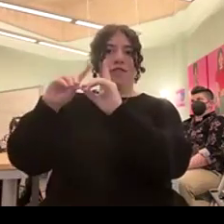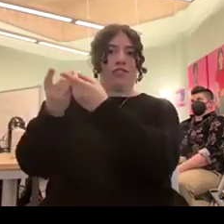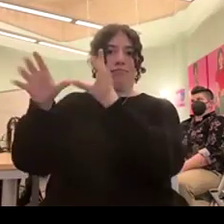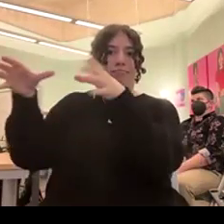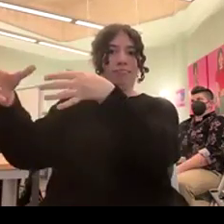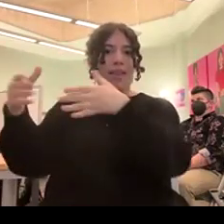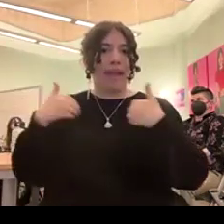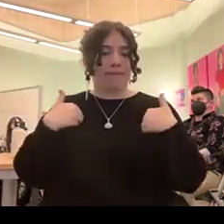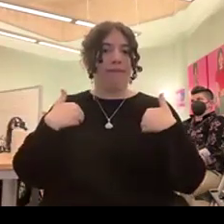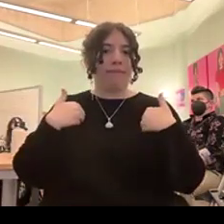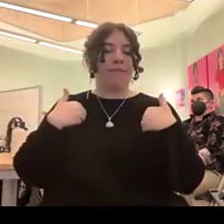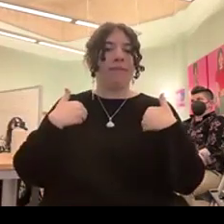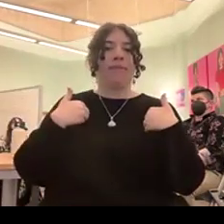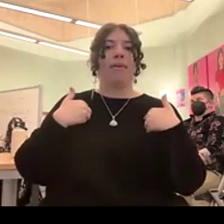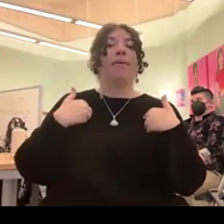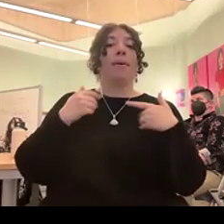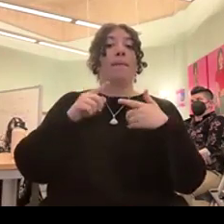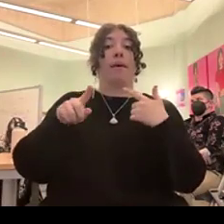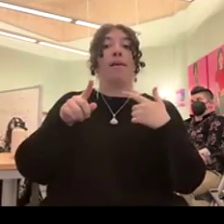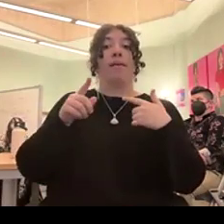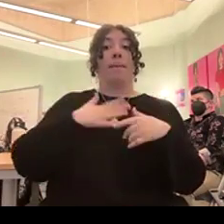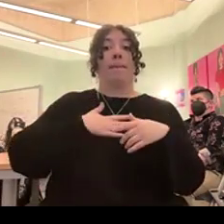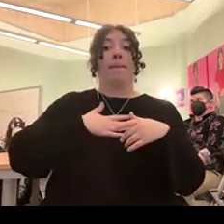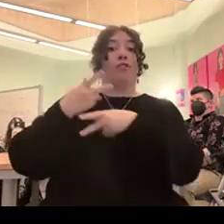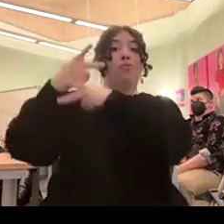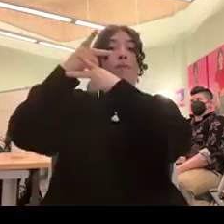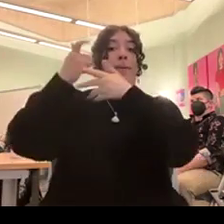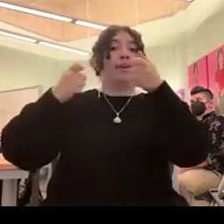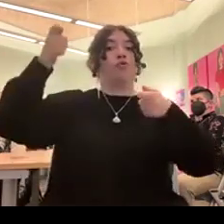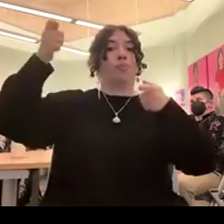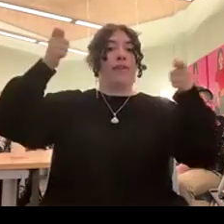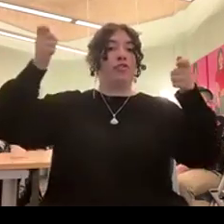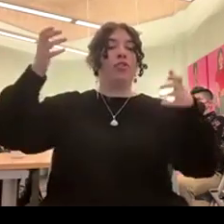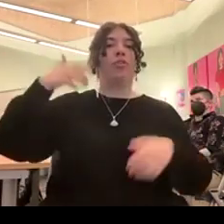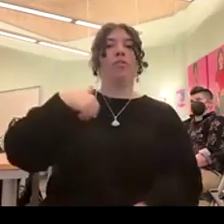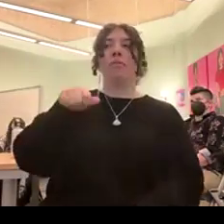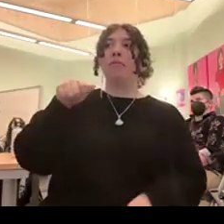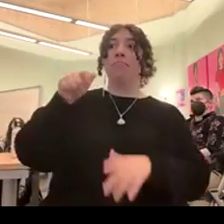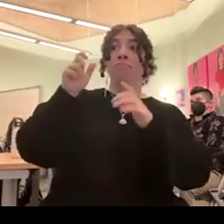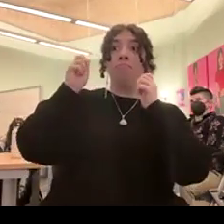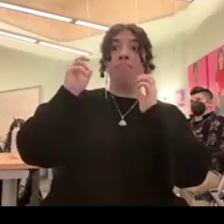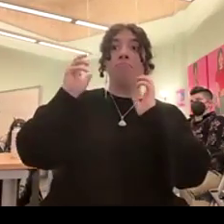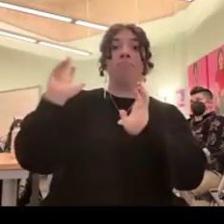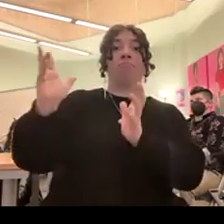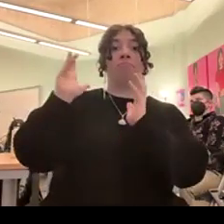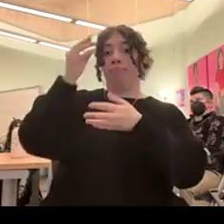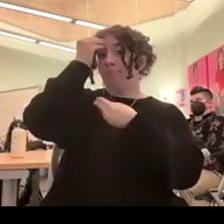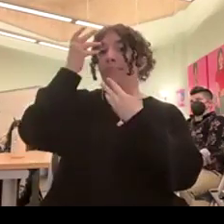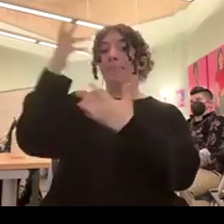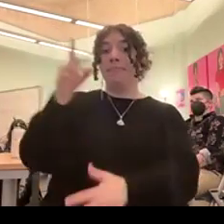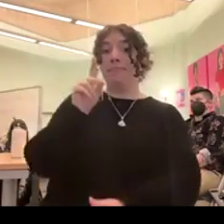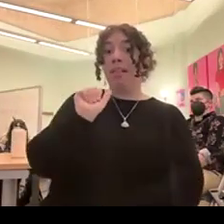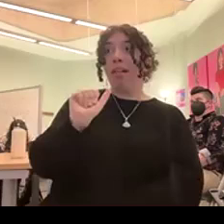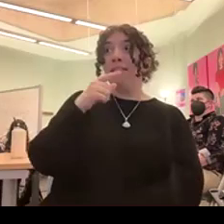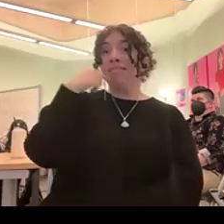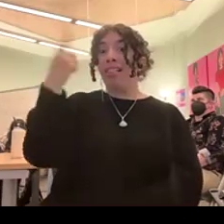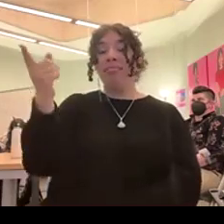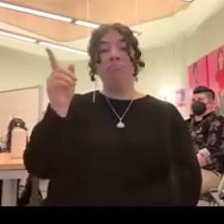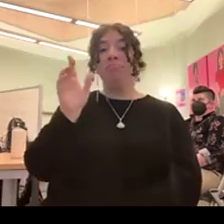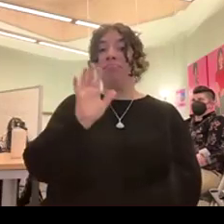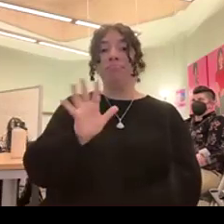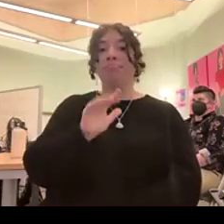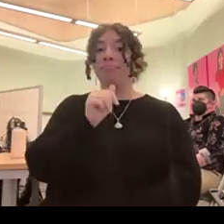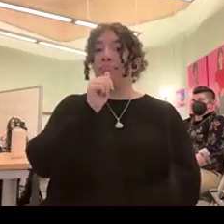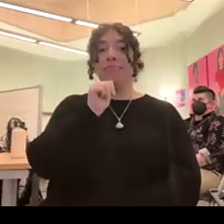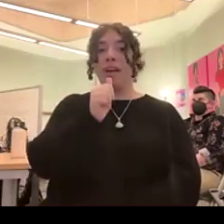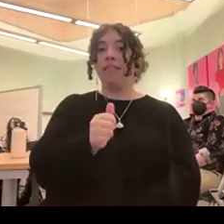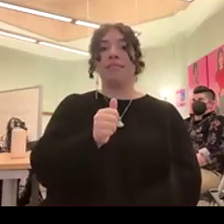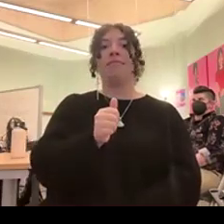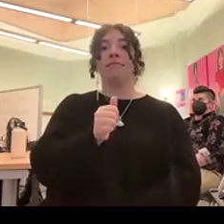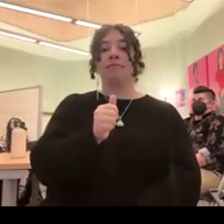Disability Services division. So I actually didn't talk to my supervisor at all about my disability